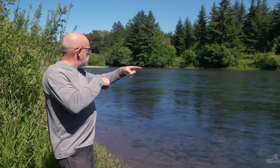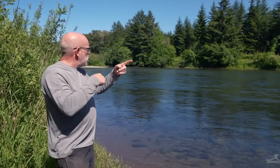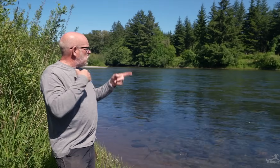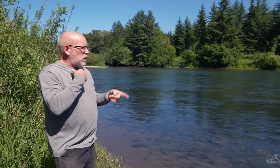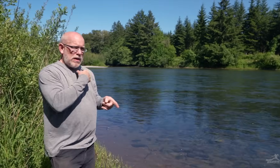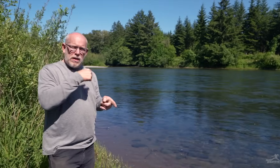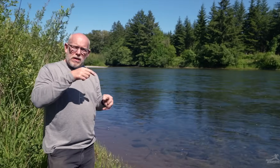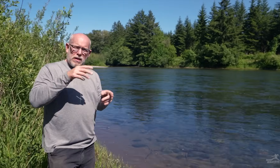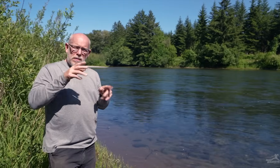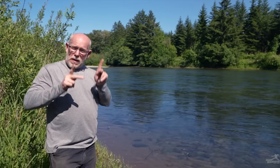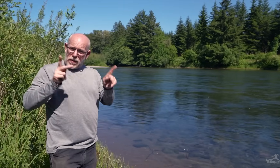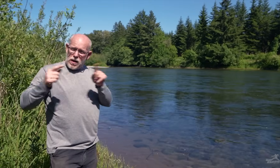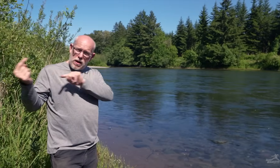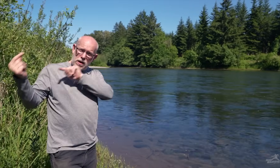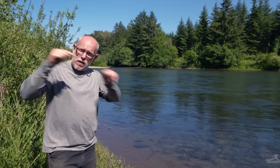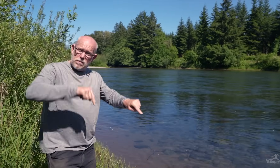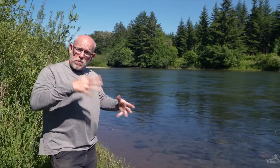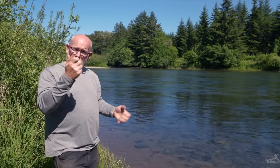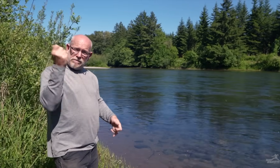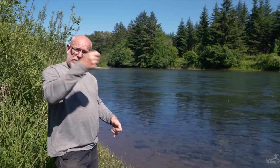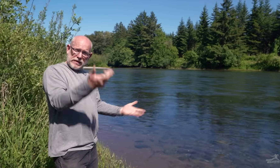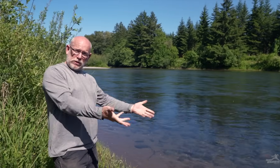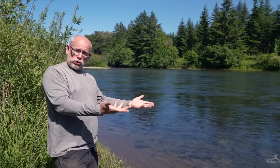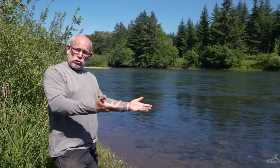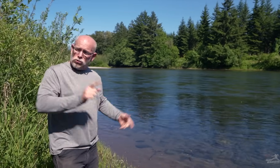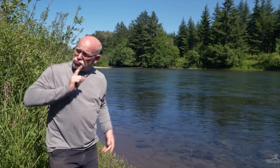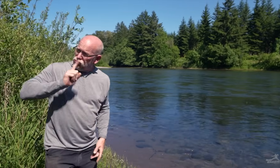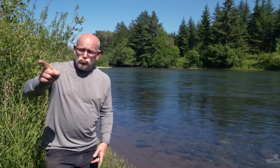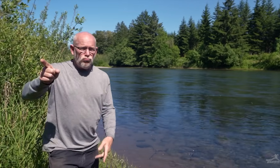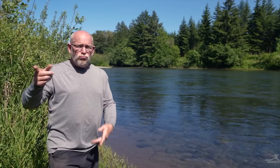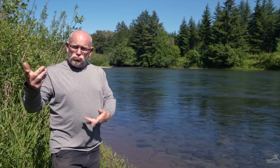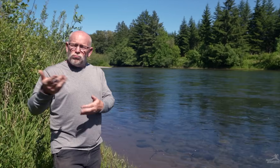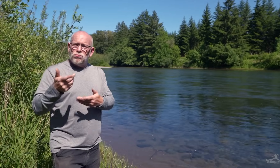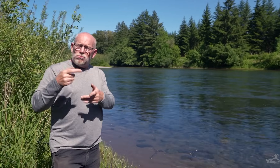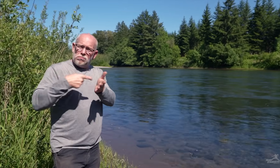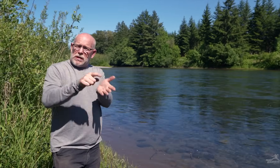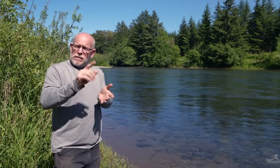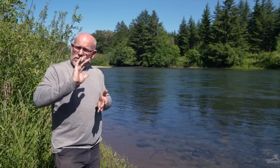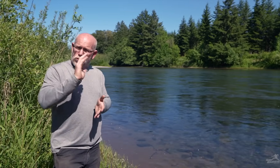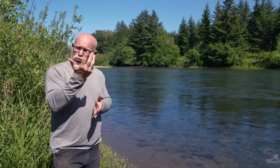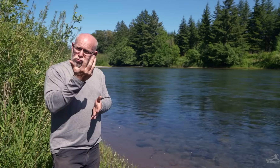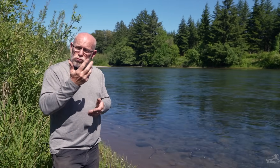People are welcome to fish here with a fee of $5.